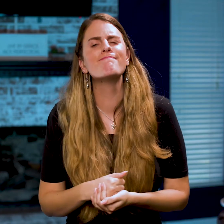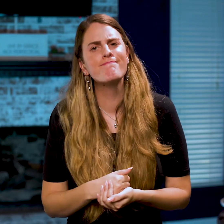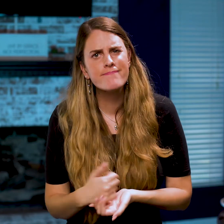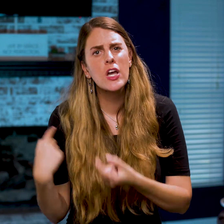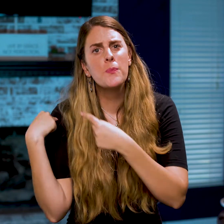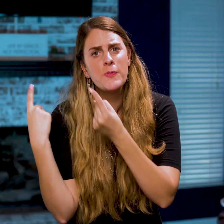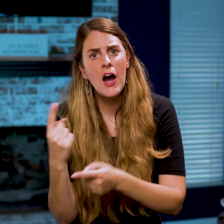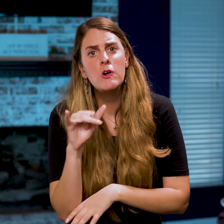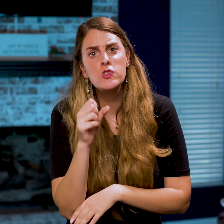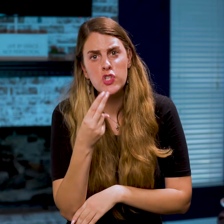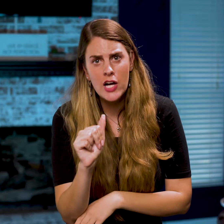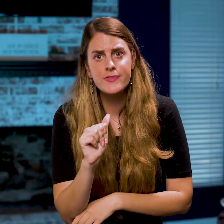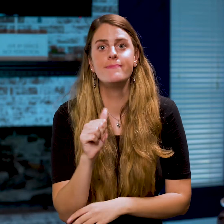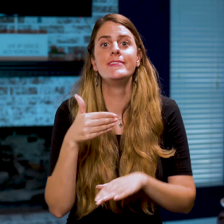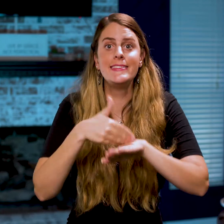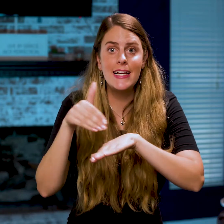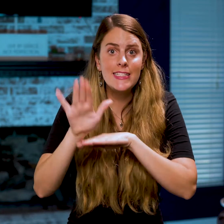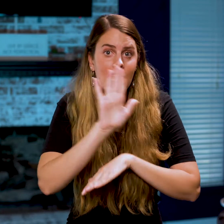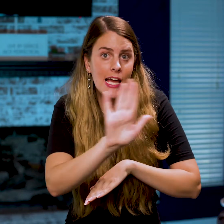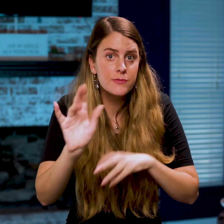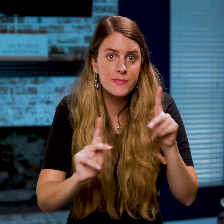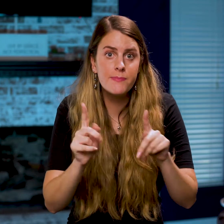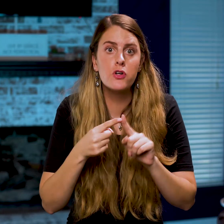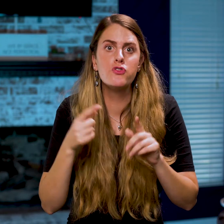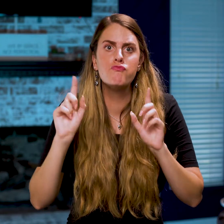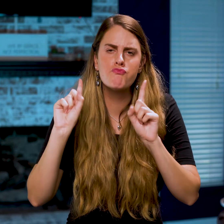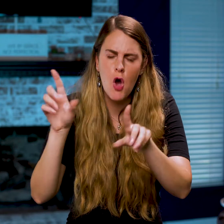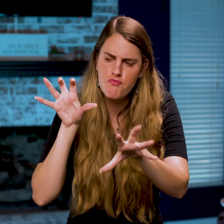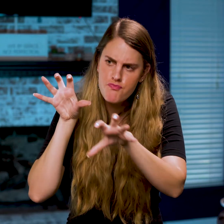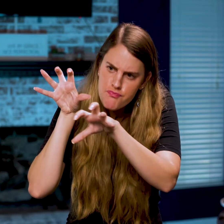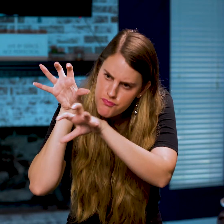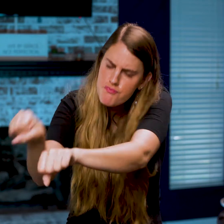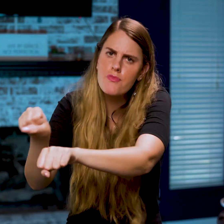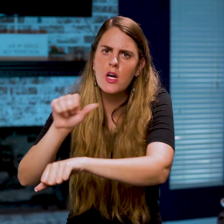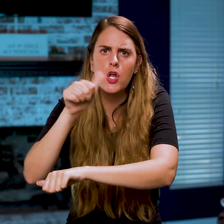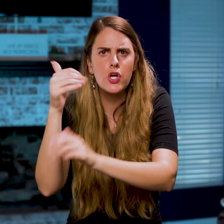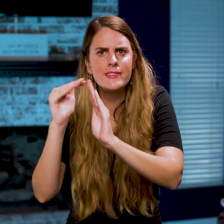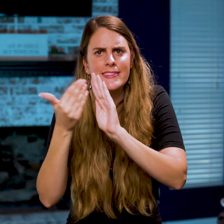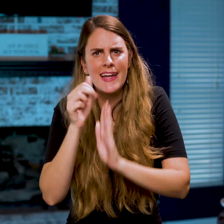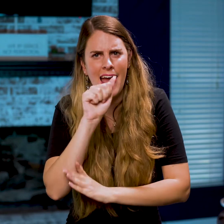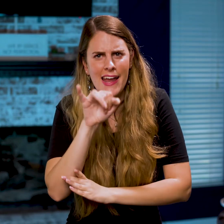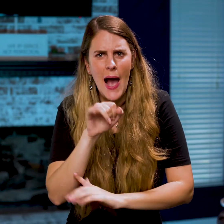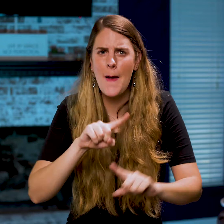Meanwhile, Joshua sends his people to go take another city, Ai,